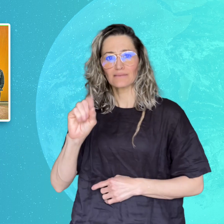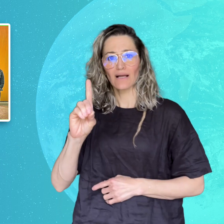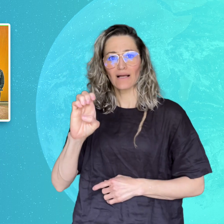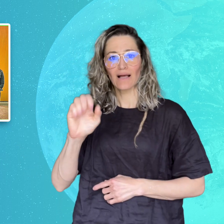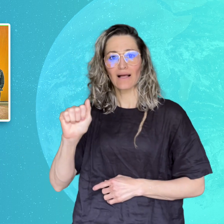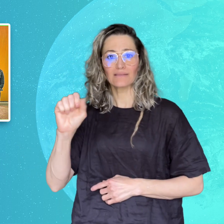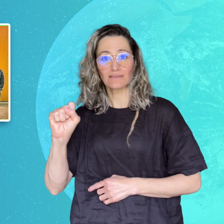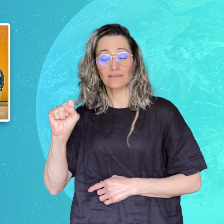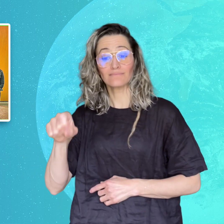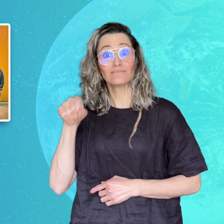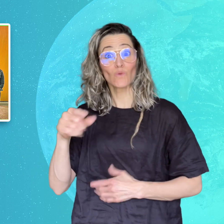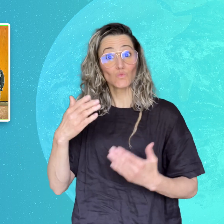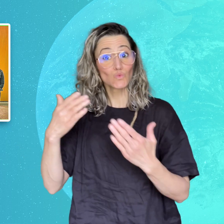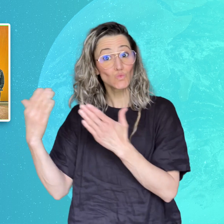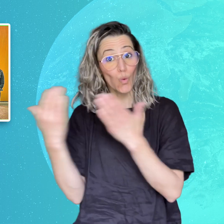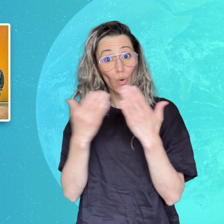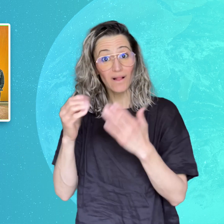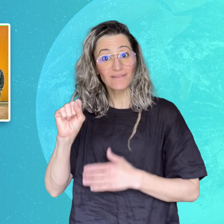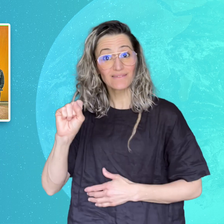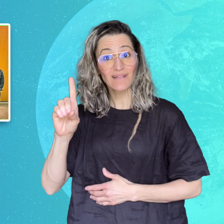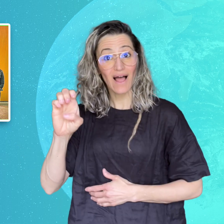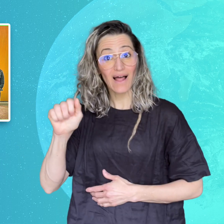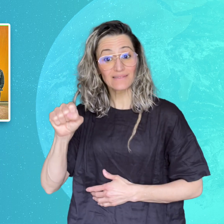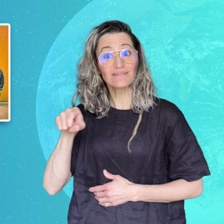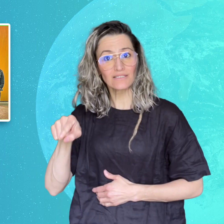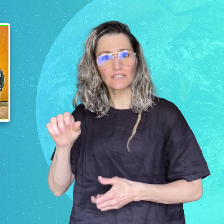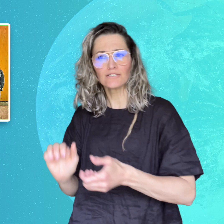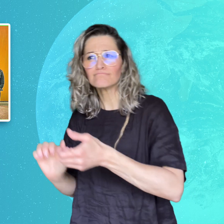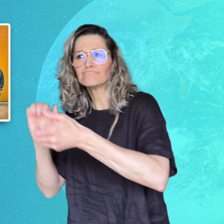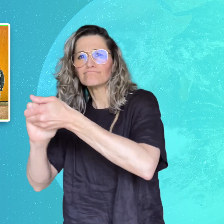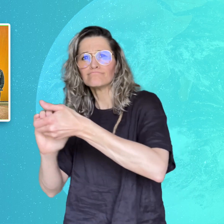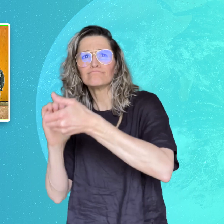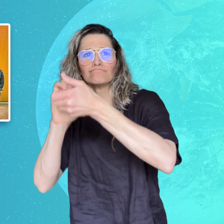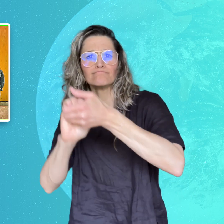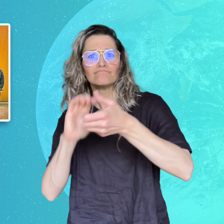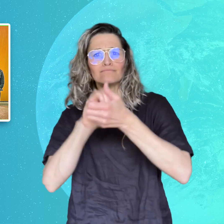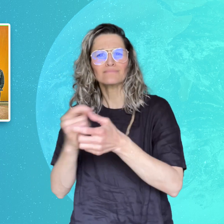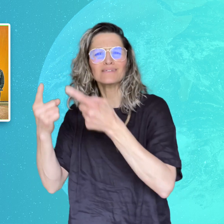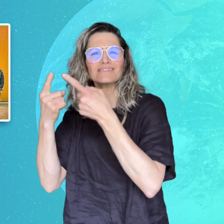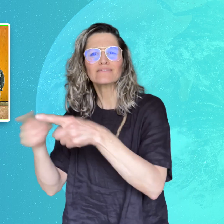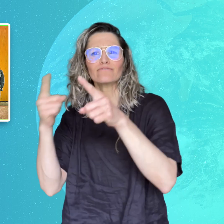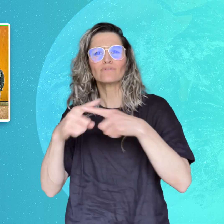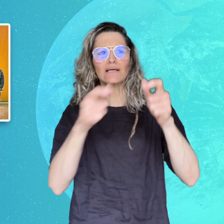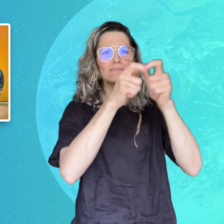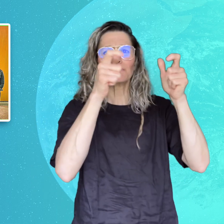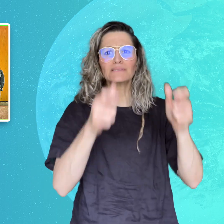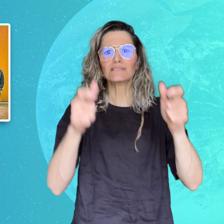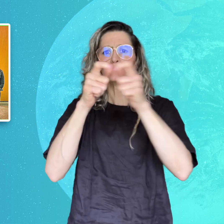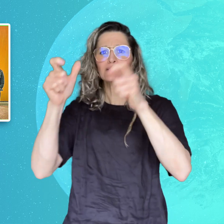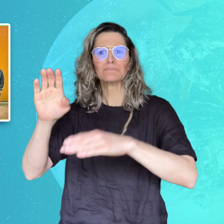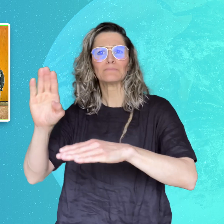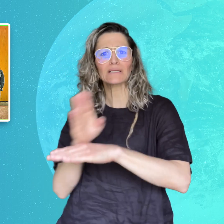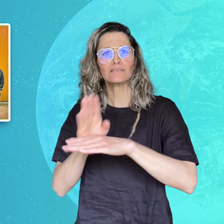SDEAS partners with businesses in the Philippines to create